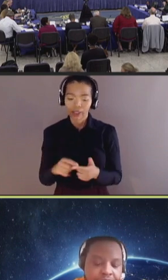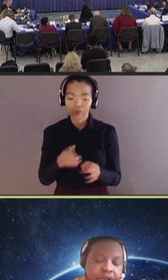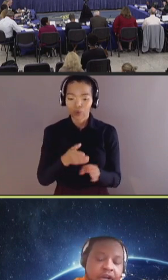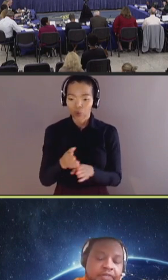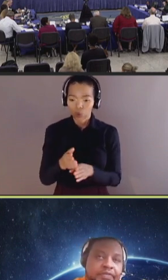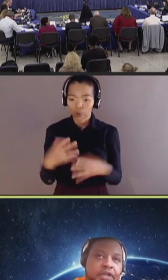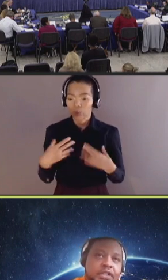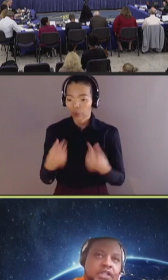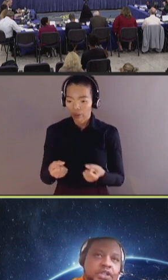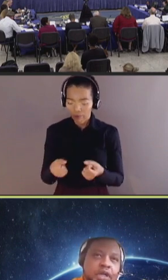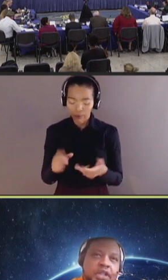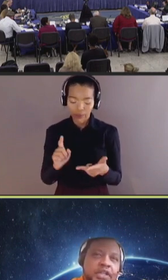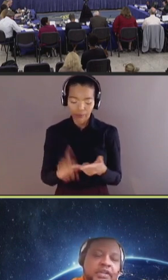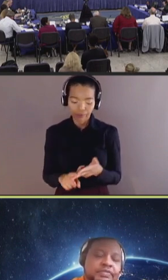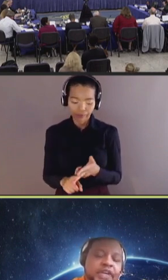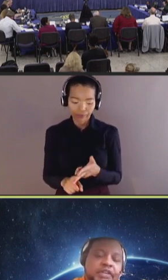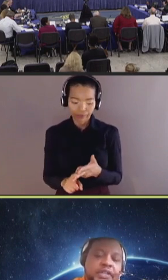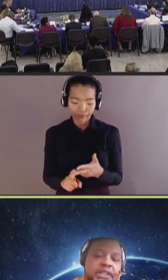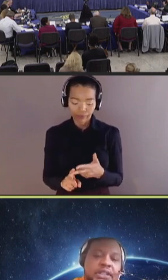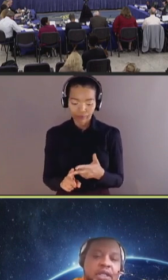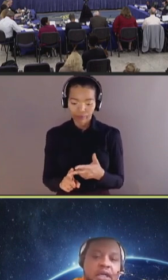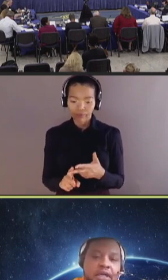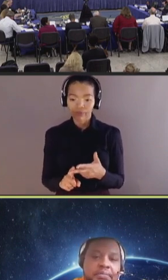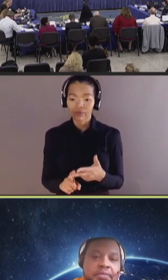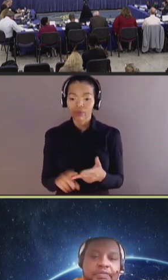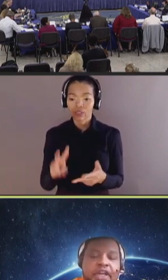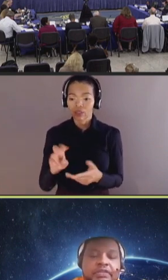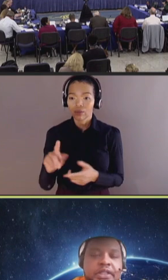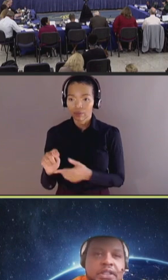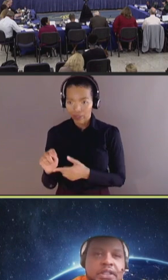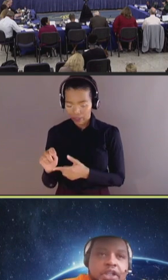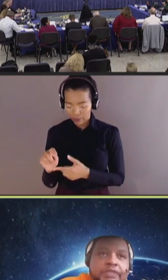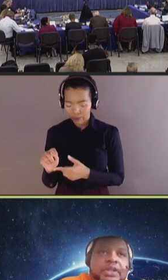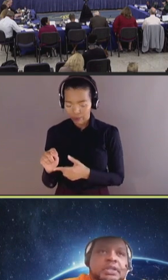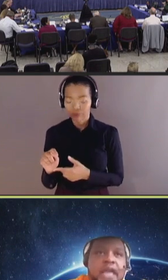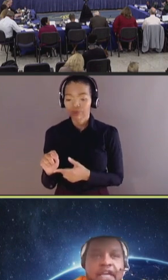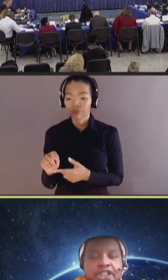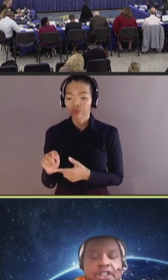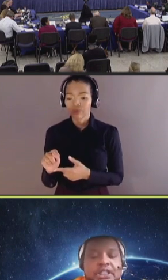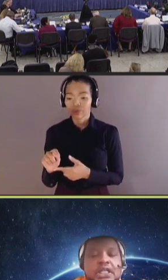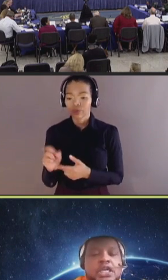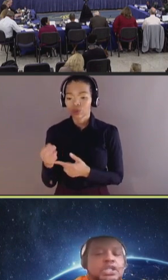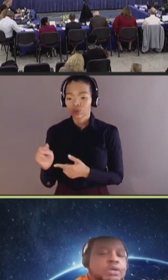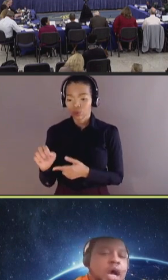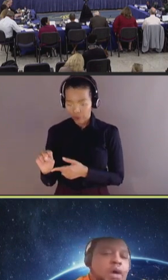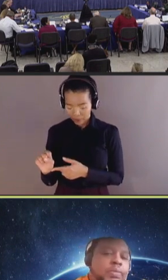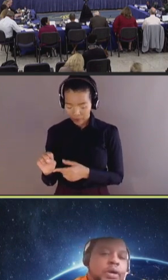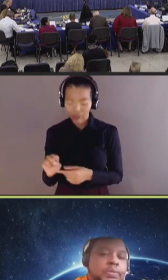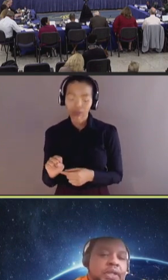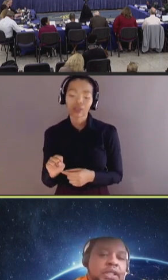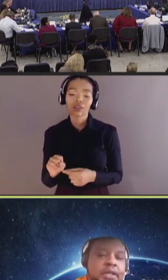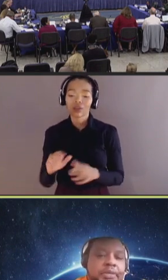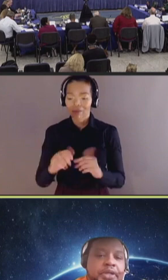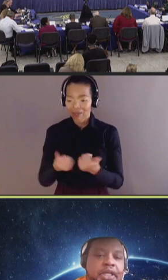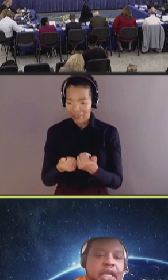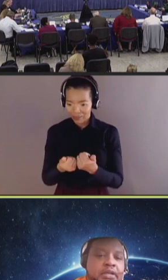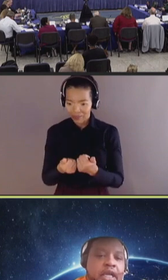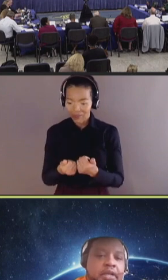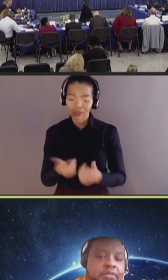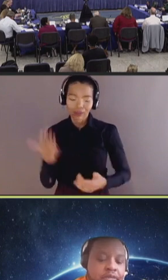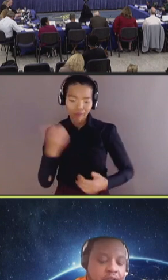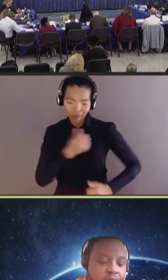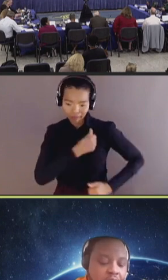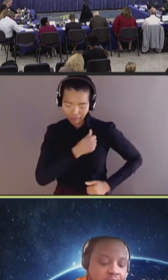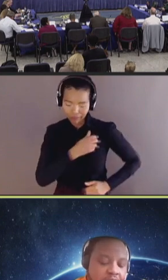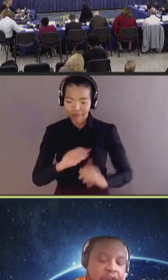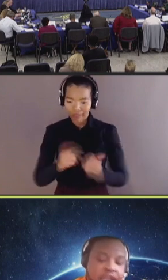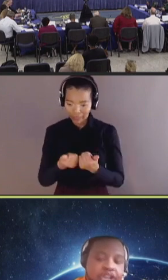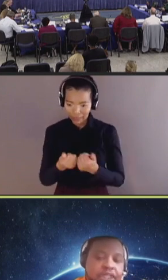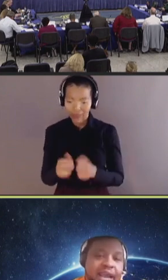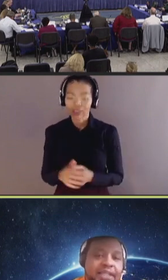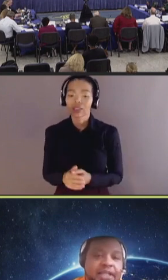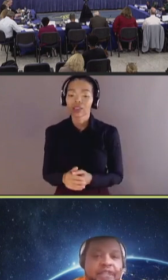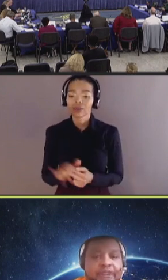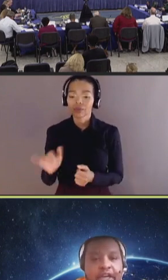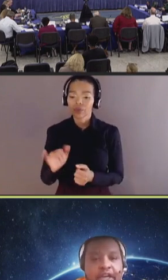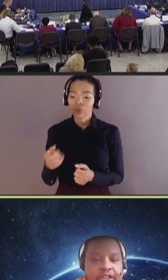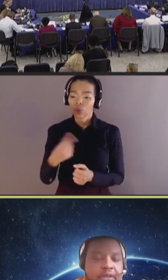the veterans serving agencies. So, all work with the community and engage them at different areas,